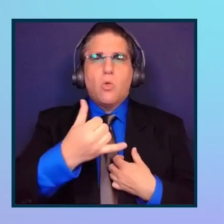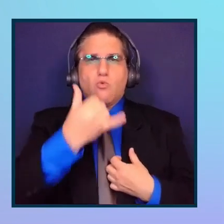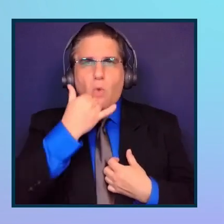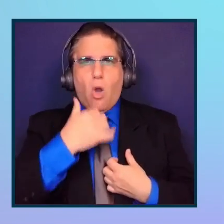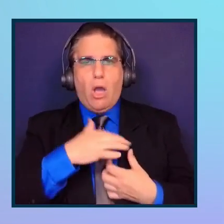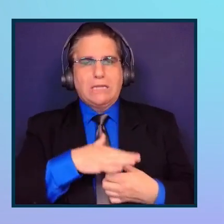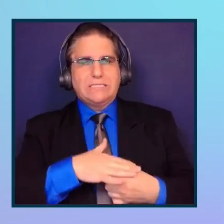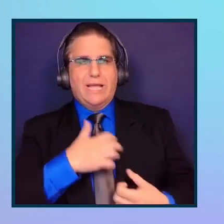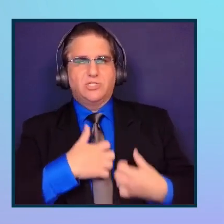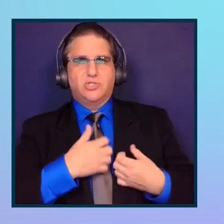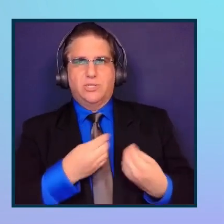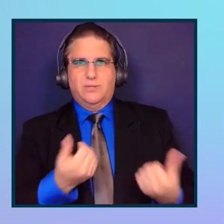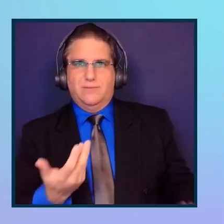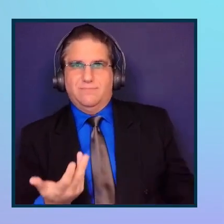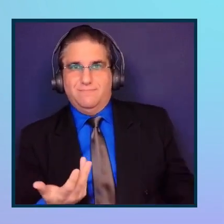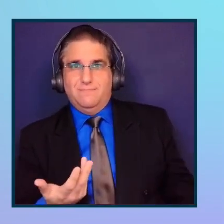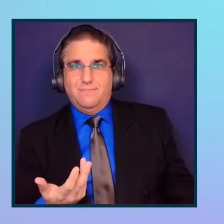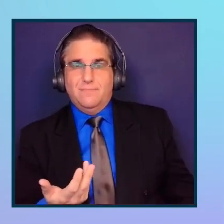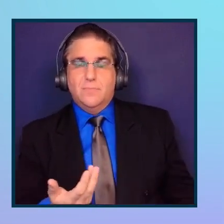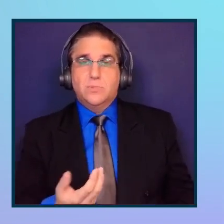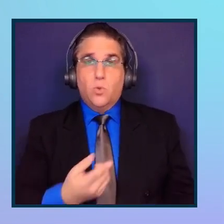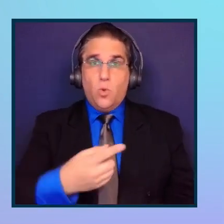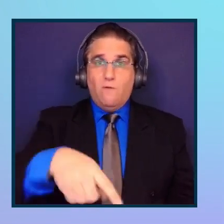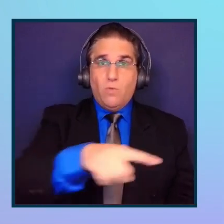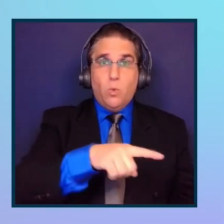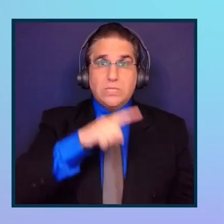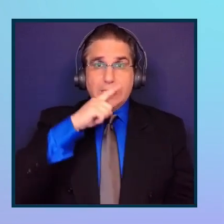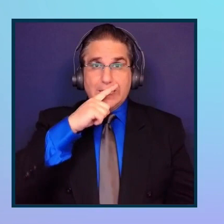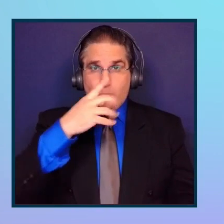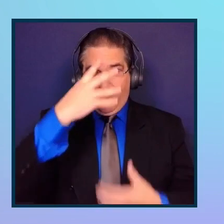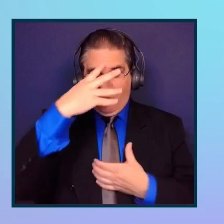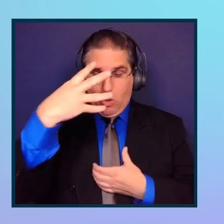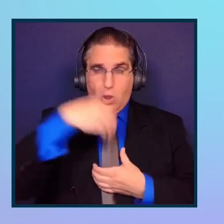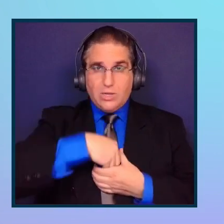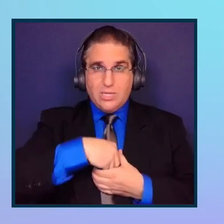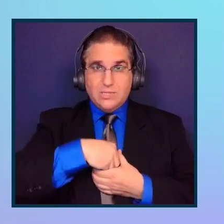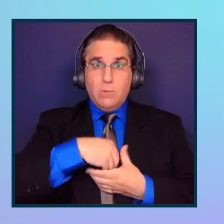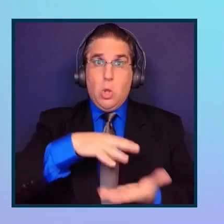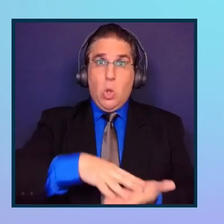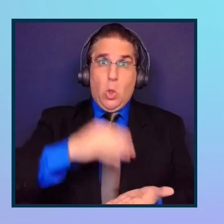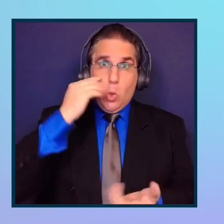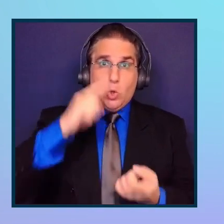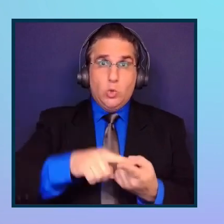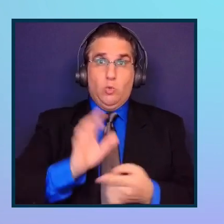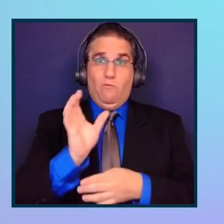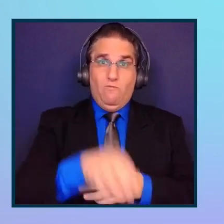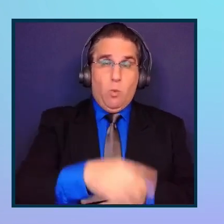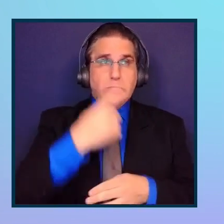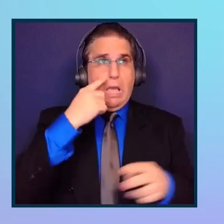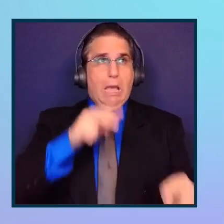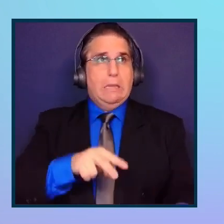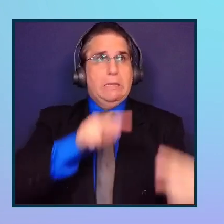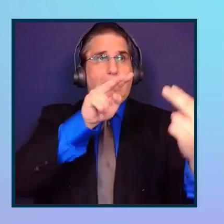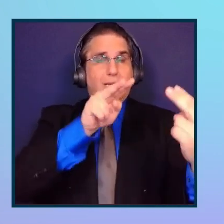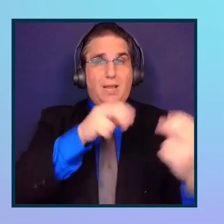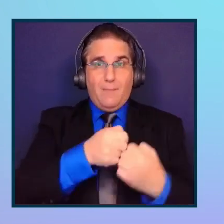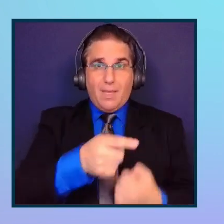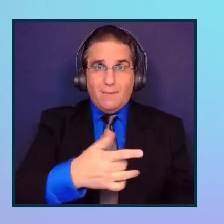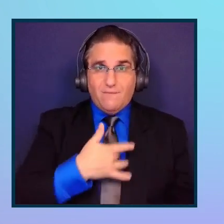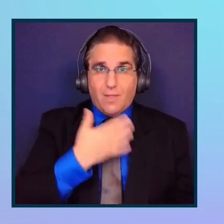it is harmful to autistic children to learn how to make eye contact. Autistic children making eye contact only makes the non-disabled people